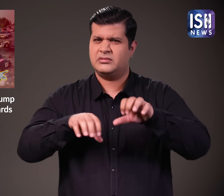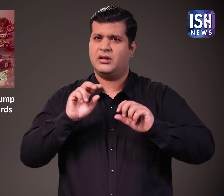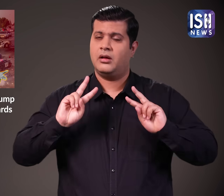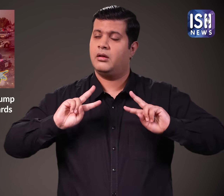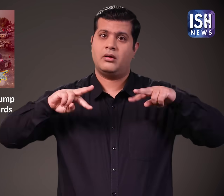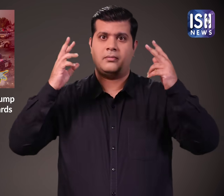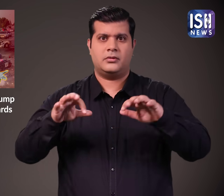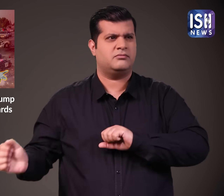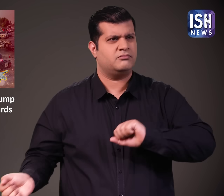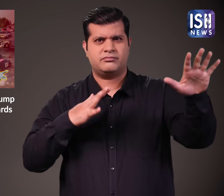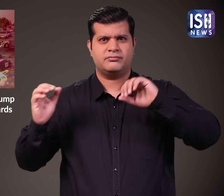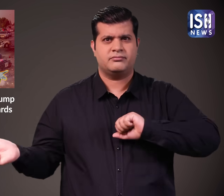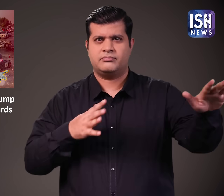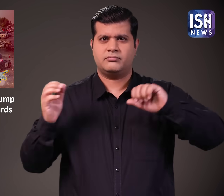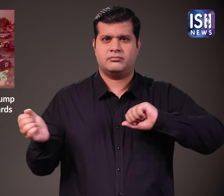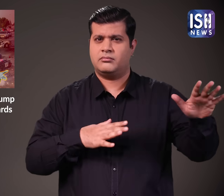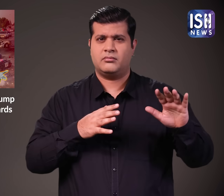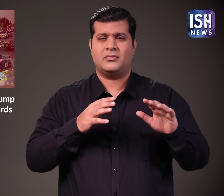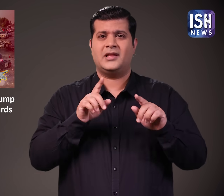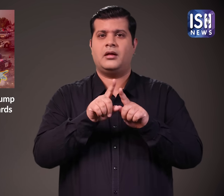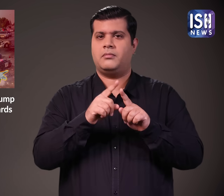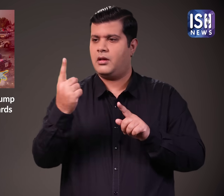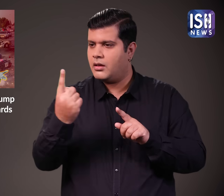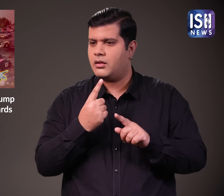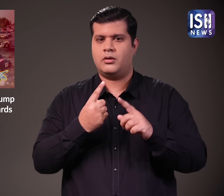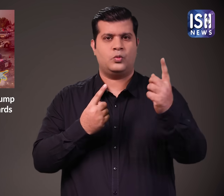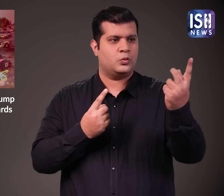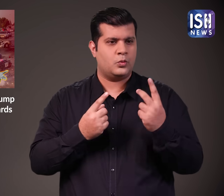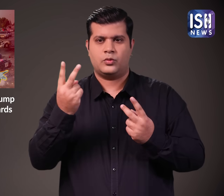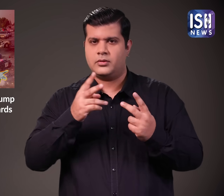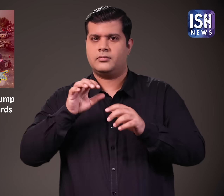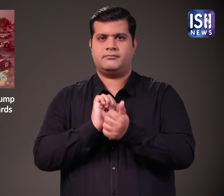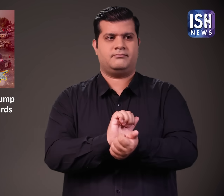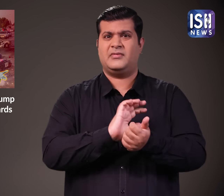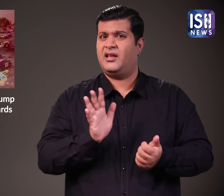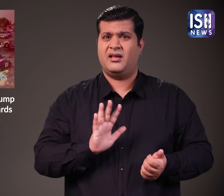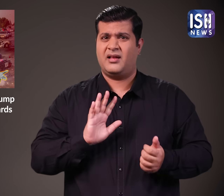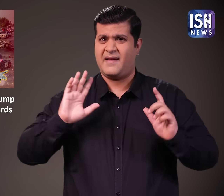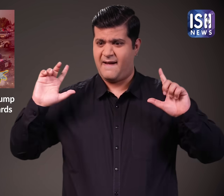Illegal immigrants are being deported in large numbers. It is not as though one or two people are being arrested at a time.